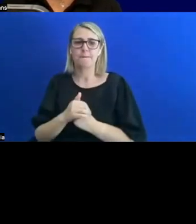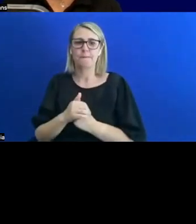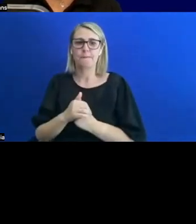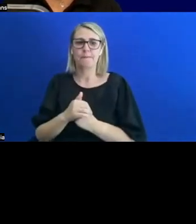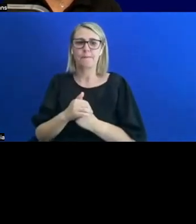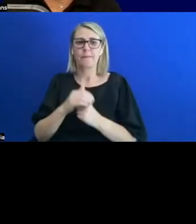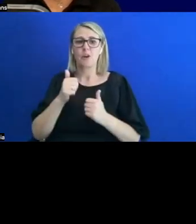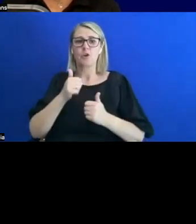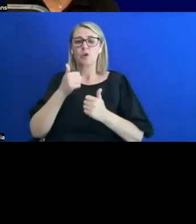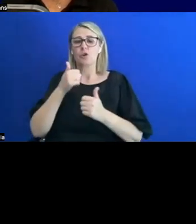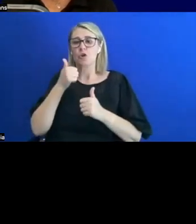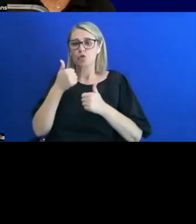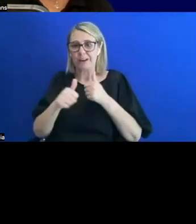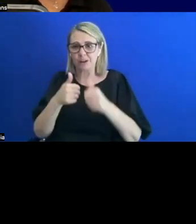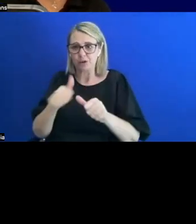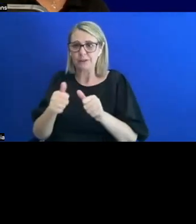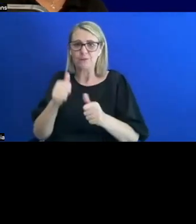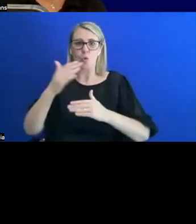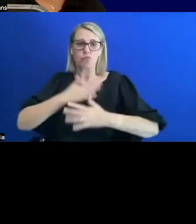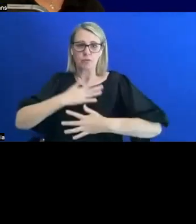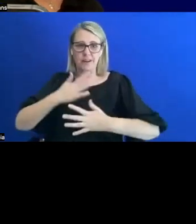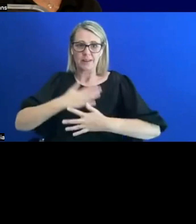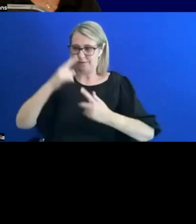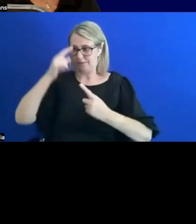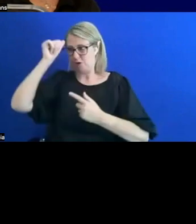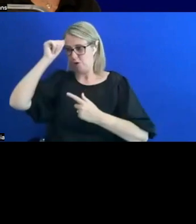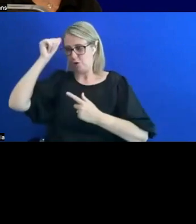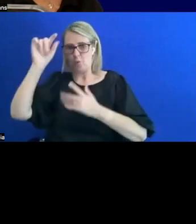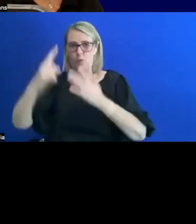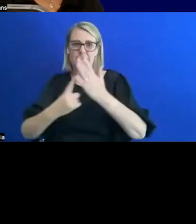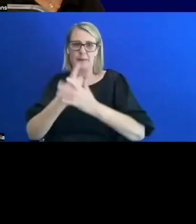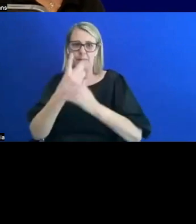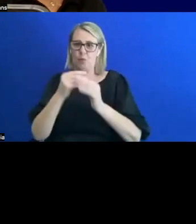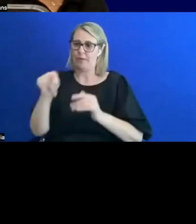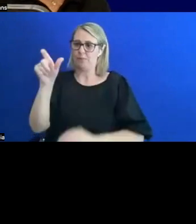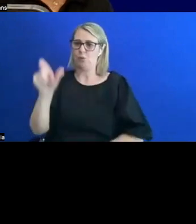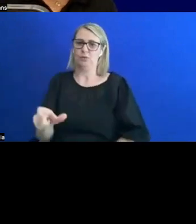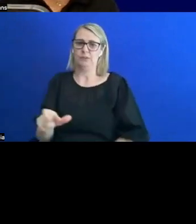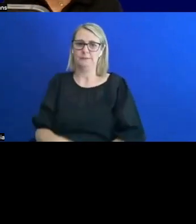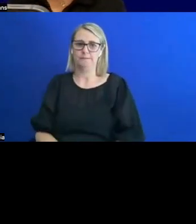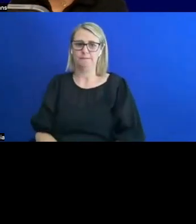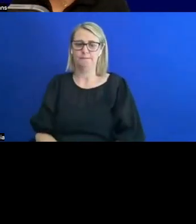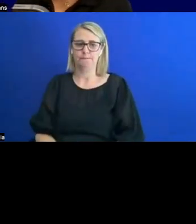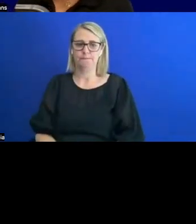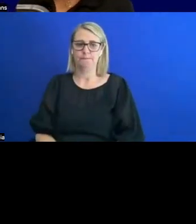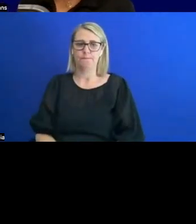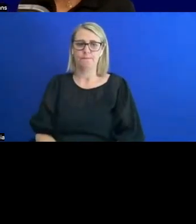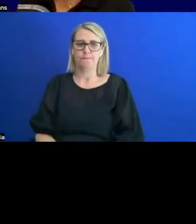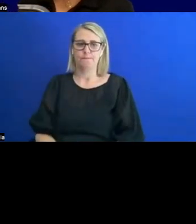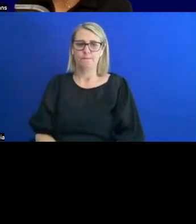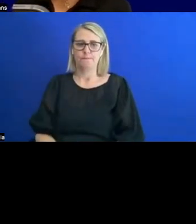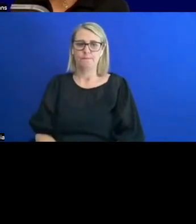allowing time to focus on what's happening within the individual. Growing Hands-on Kids describes